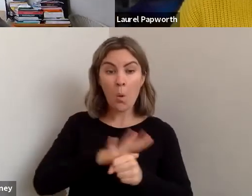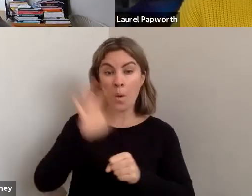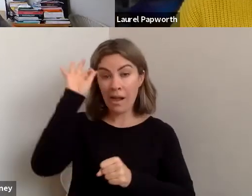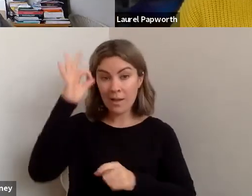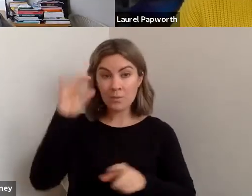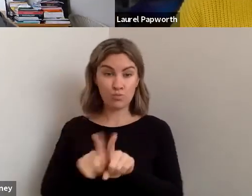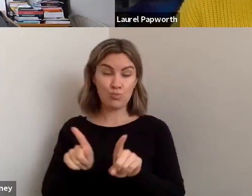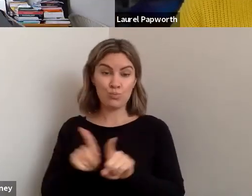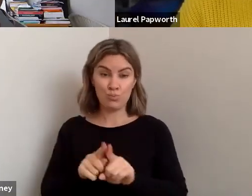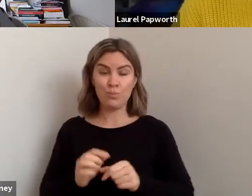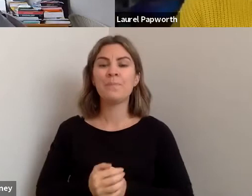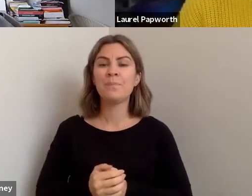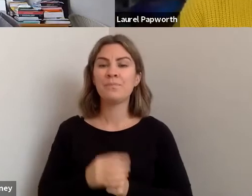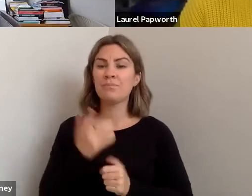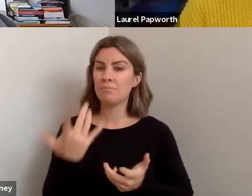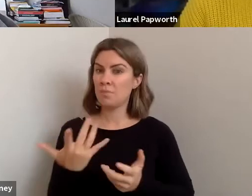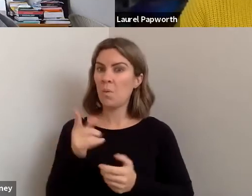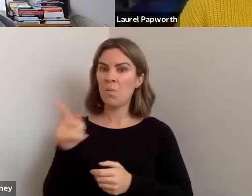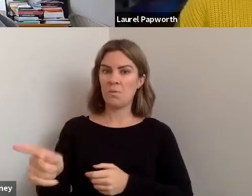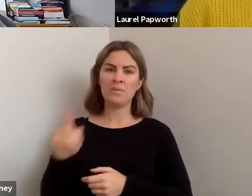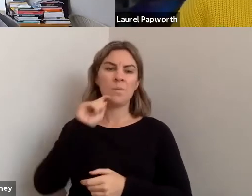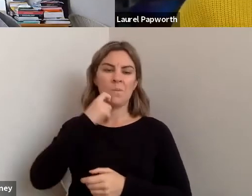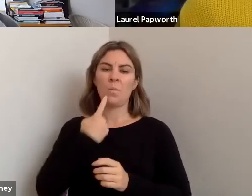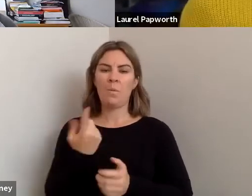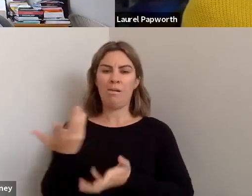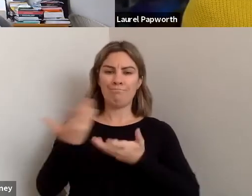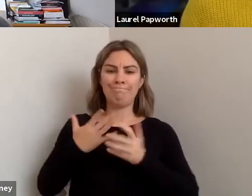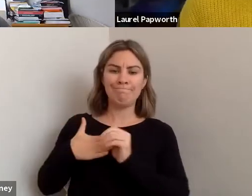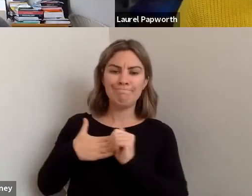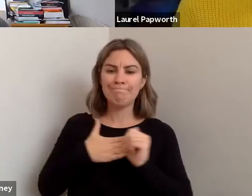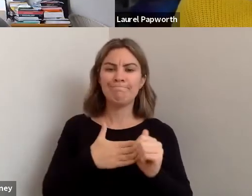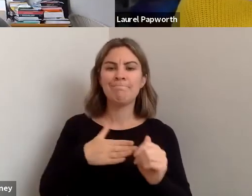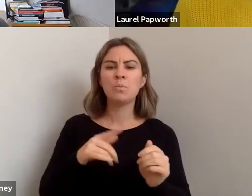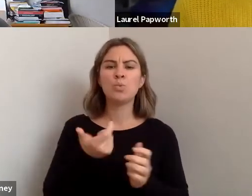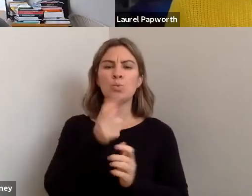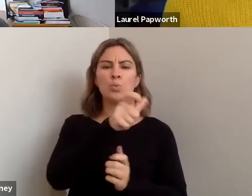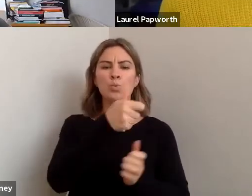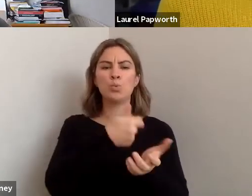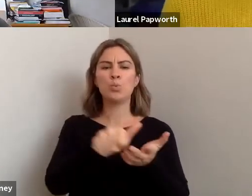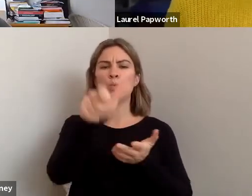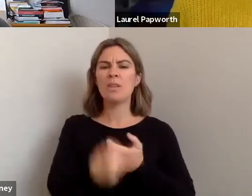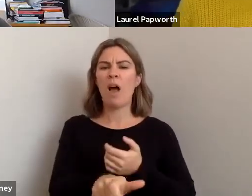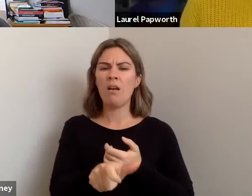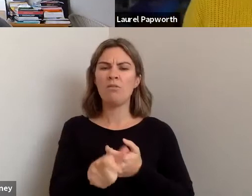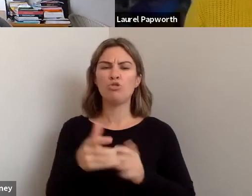is here to tell us about the user journey. Over to you. LAUREL Thank you.